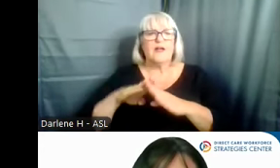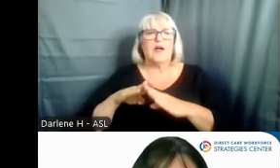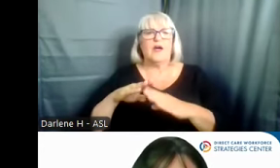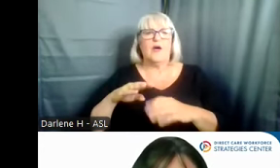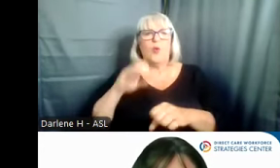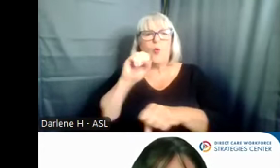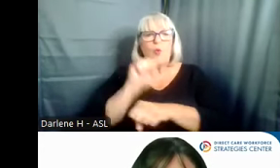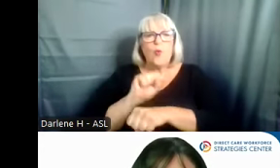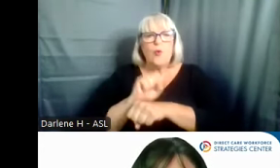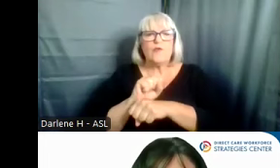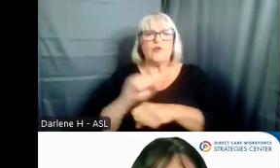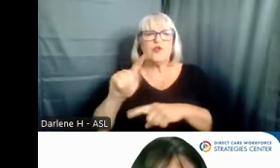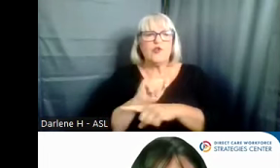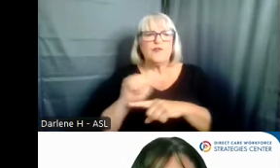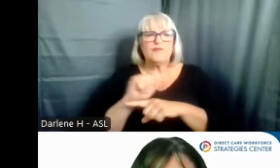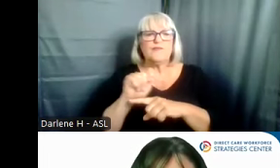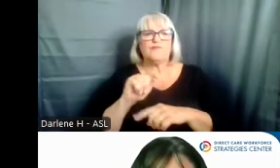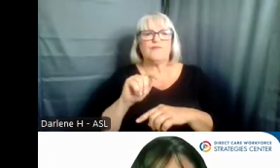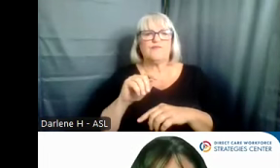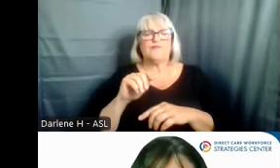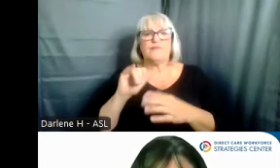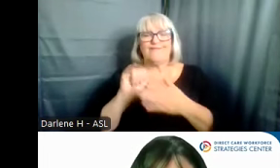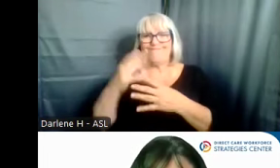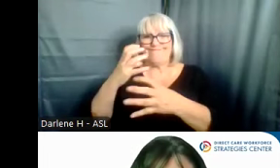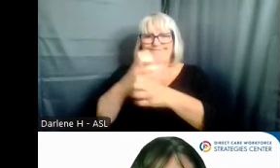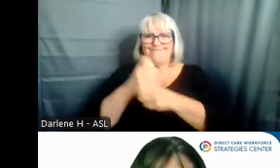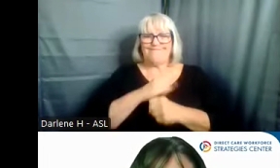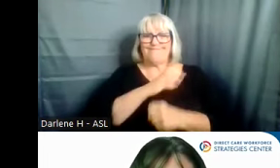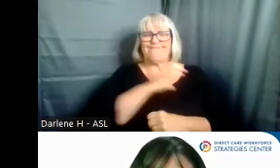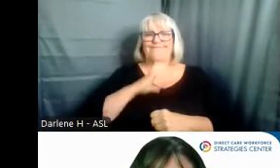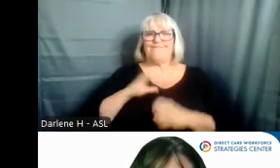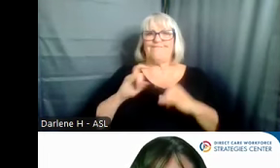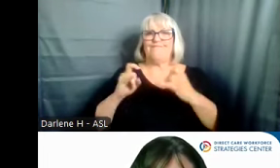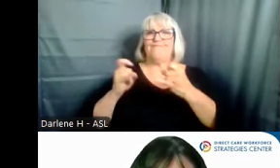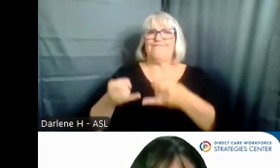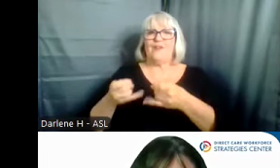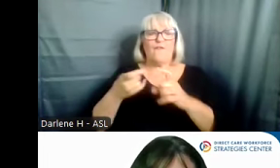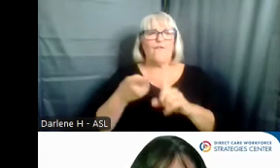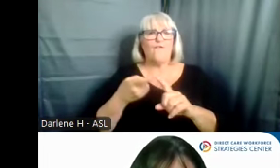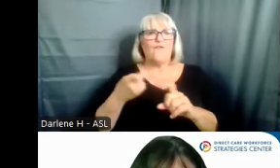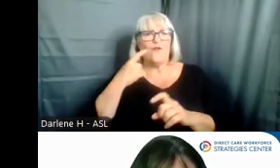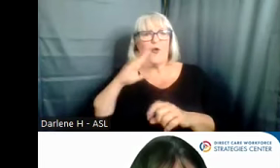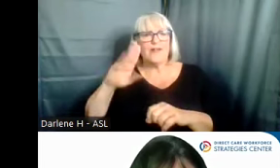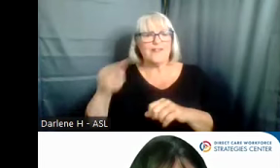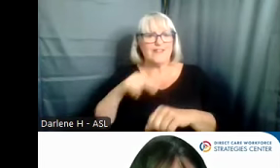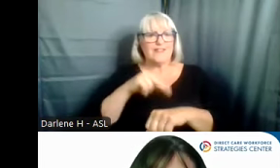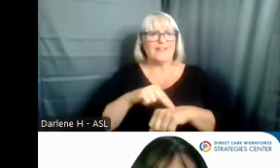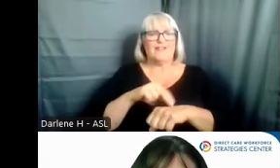Chris received the Congressional Award for his National service as a former AmeriCorps and Peace Corps Thailand volunteer.